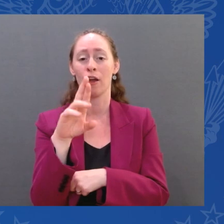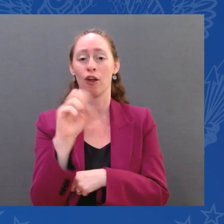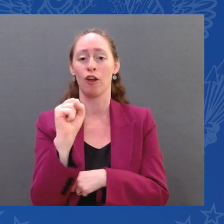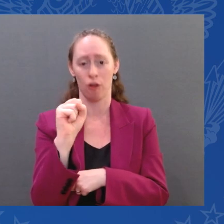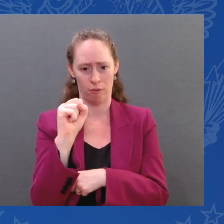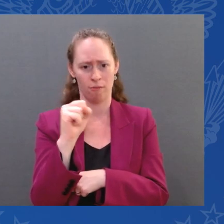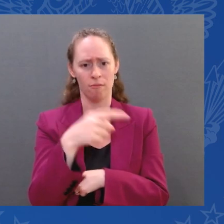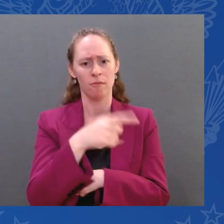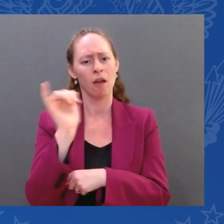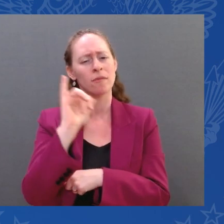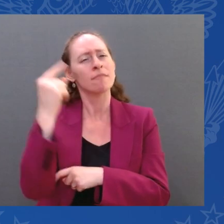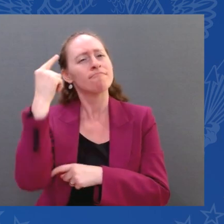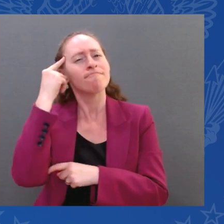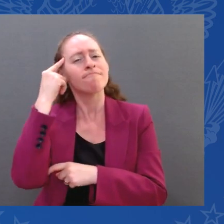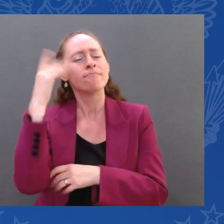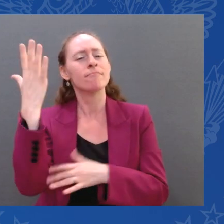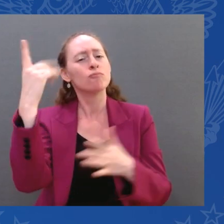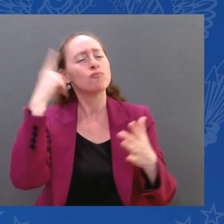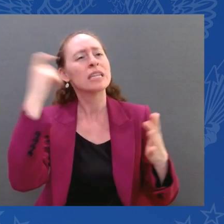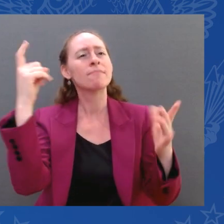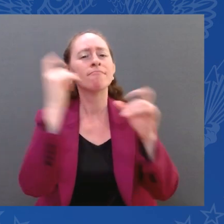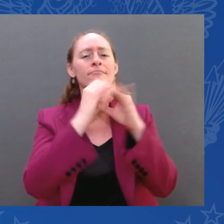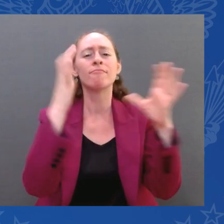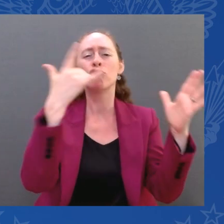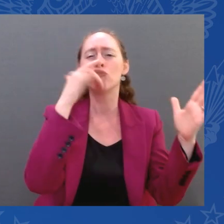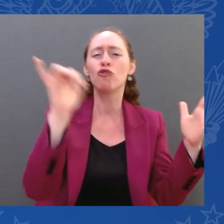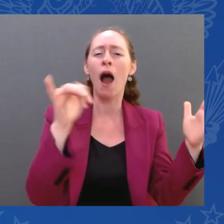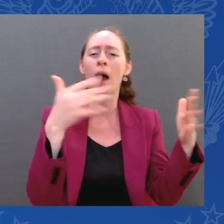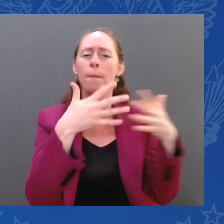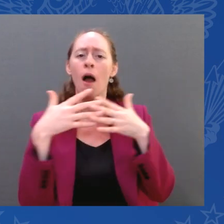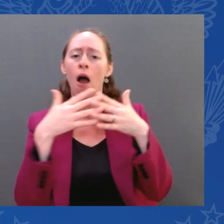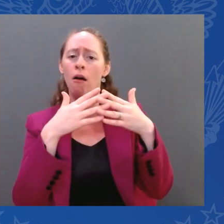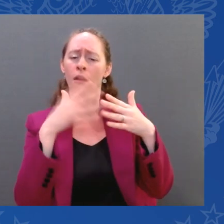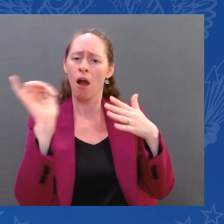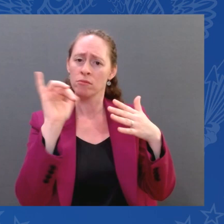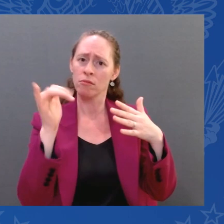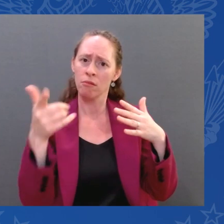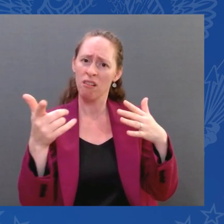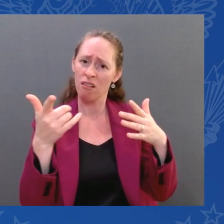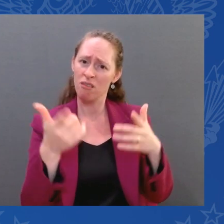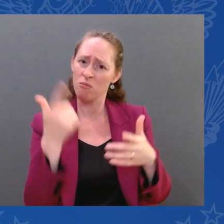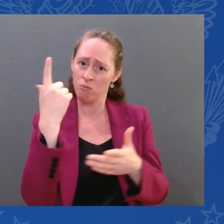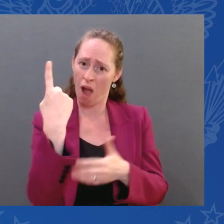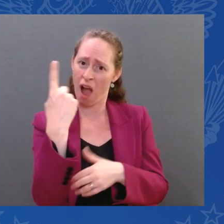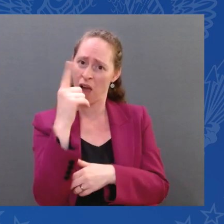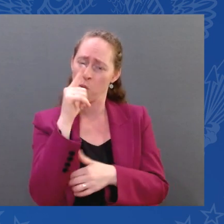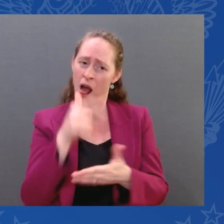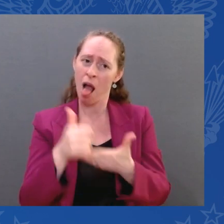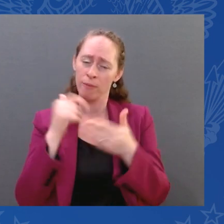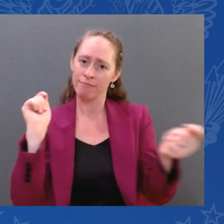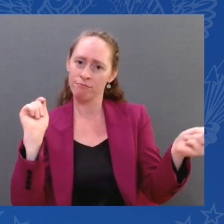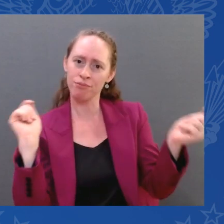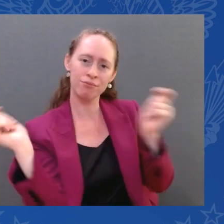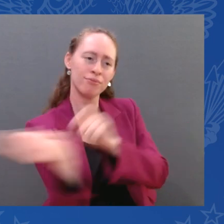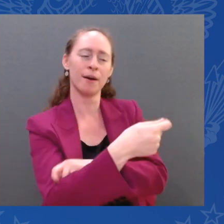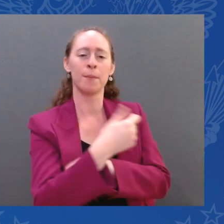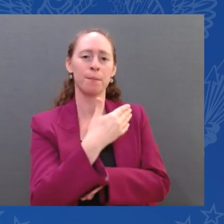Nonviolent Coordinating Committee in the 1960s, she's led some of the most important 20th century civil rights campaigns